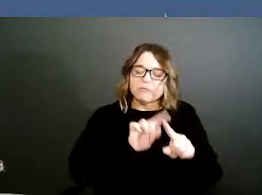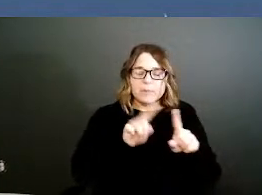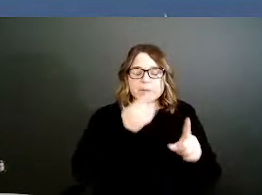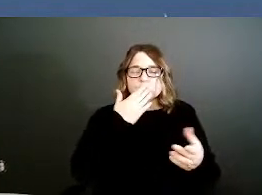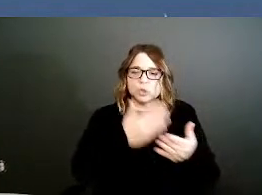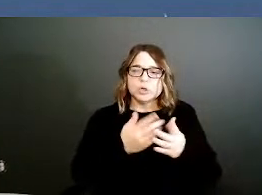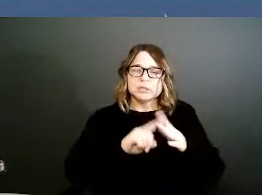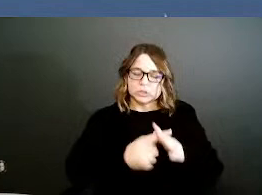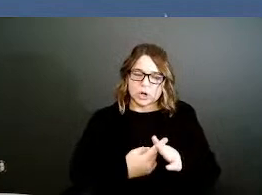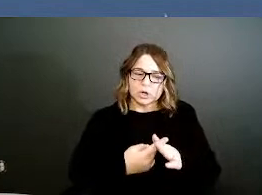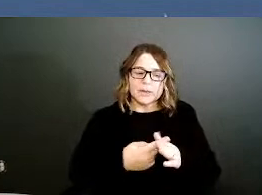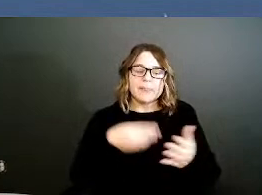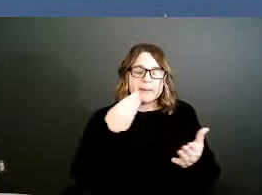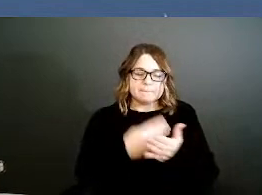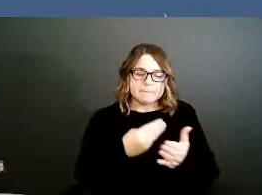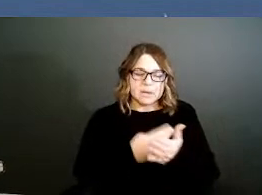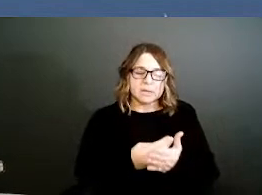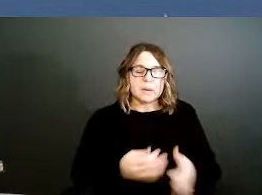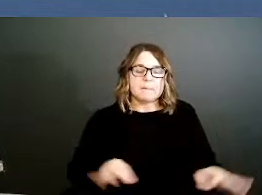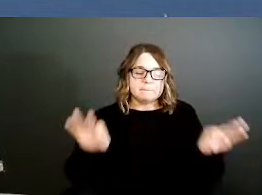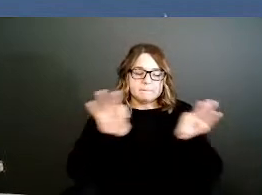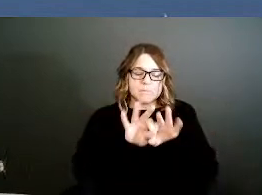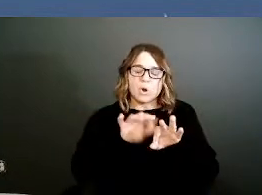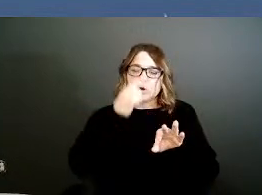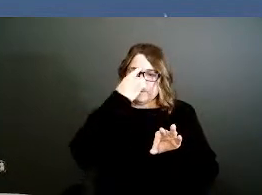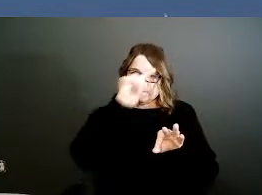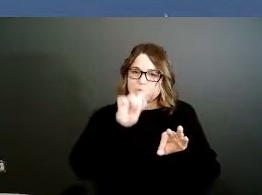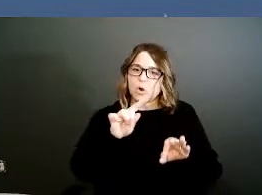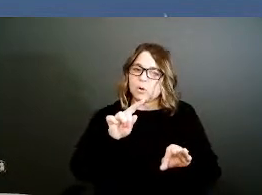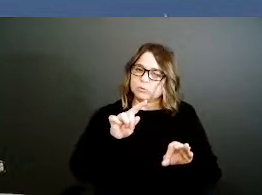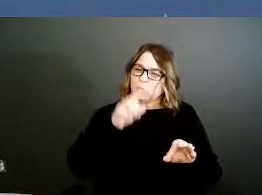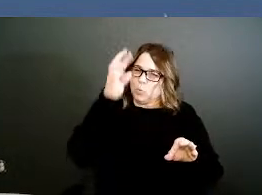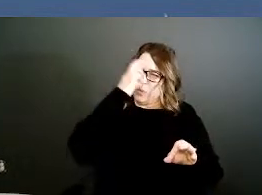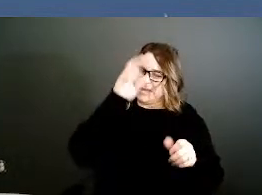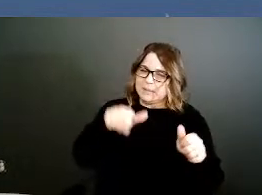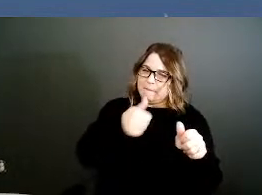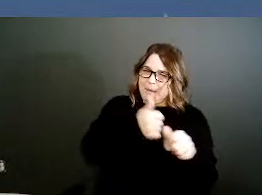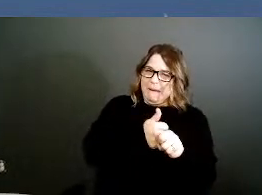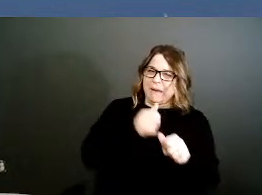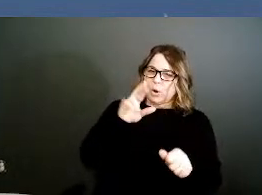THIS FUNDING IS ESSENTIAL TO ADDRESSING THE ROOT CAUSES OF VIOLENCE IN OUR COMMUNITY, AND I HOPE THE FULL COUNCIL AGREES TO APPROVE THAT AMENDMENT.